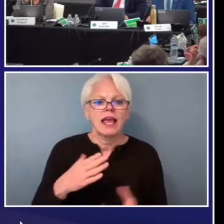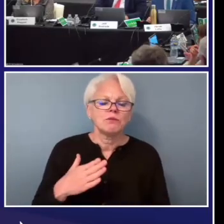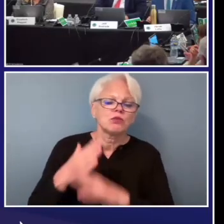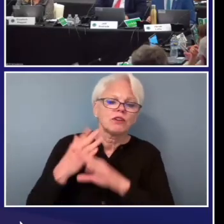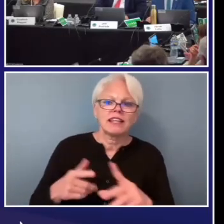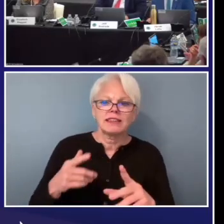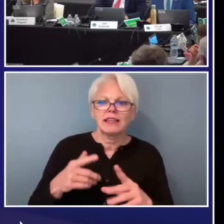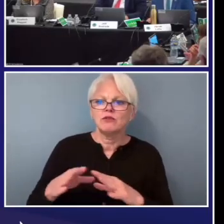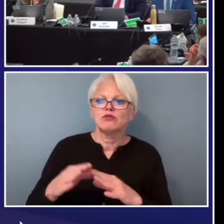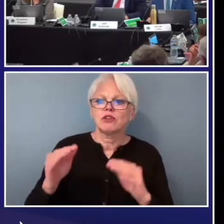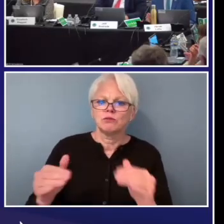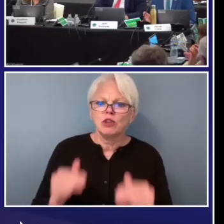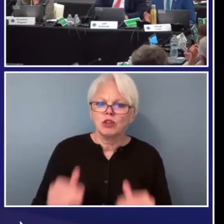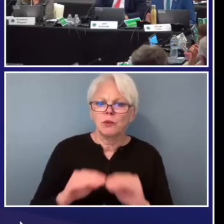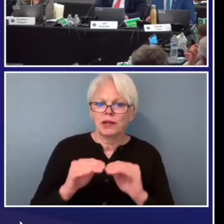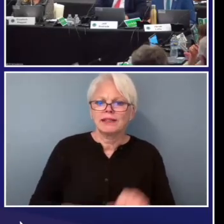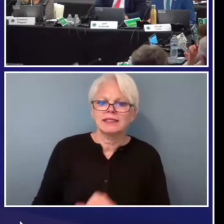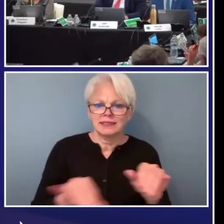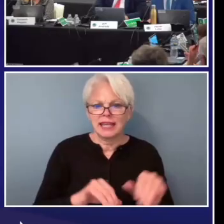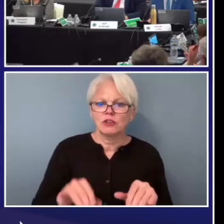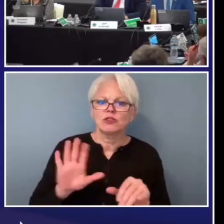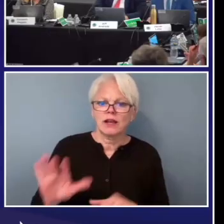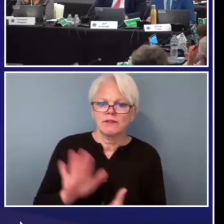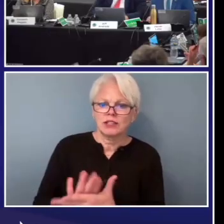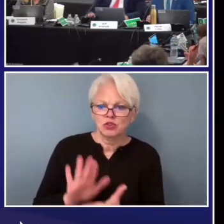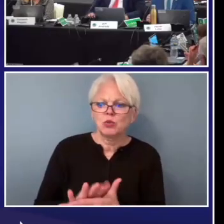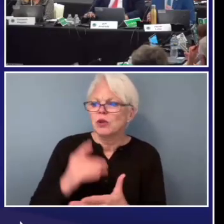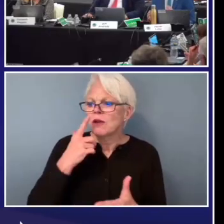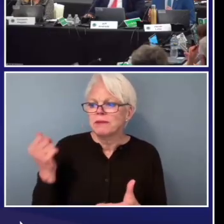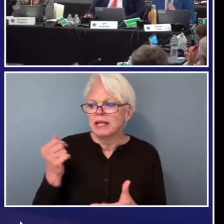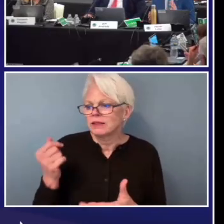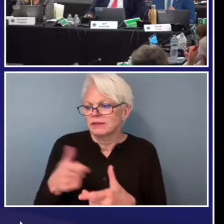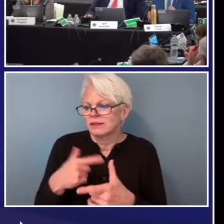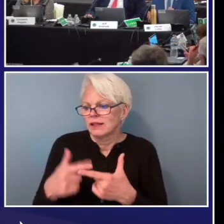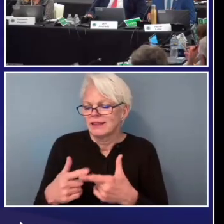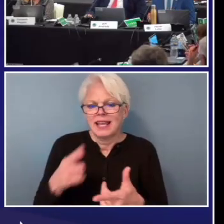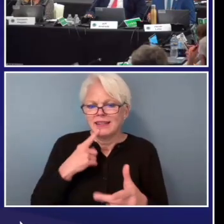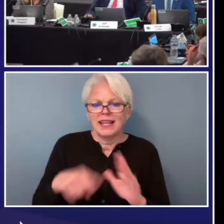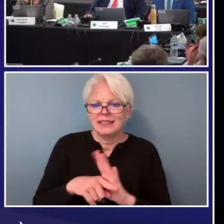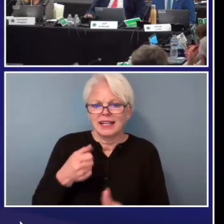to the detriment of students, institutions and otherwise. So this is really trying to make sure that the people involved